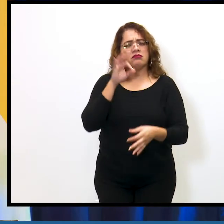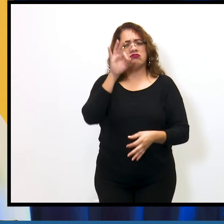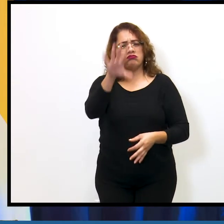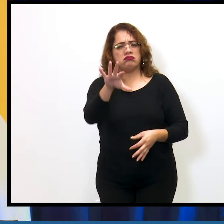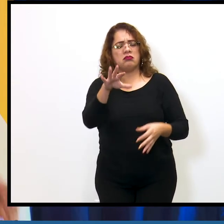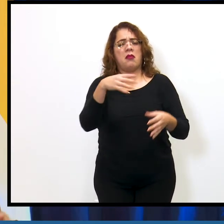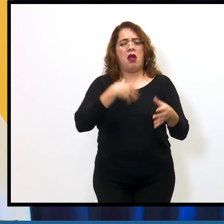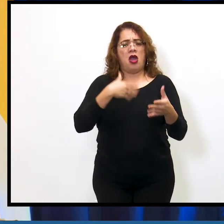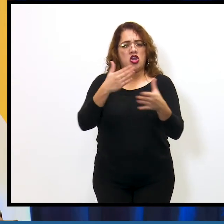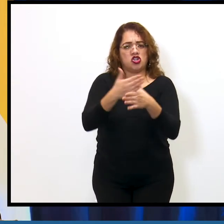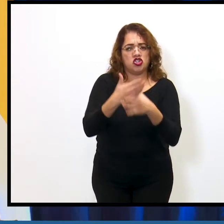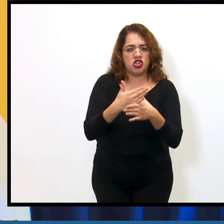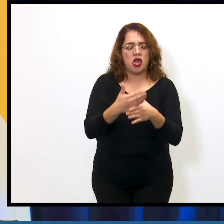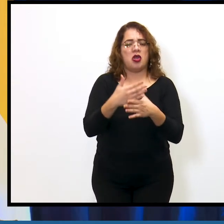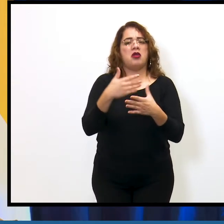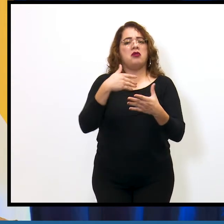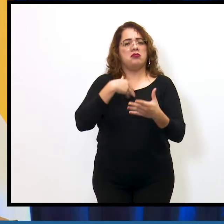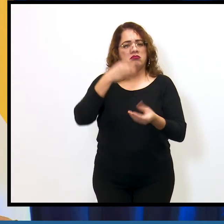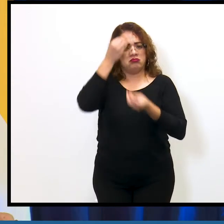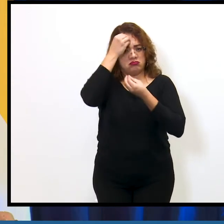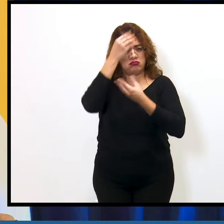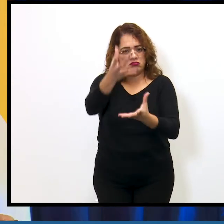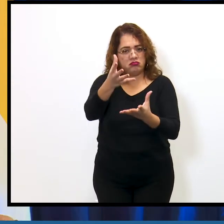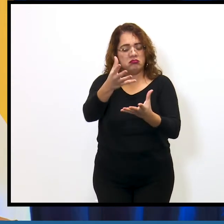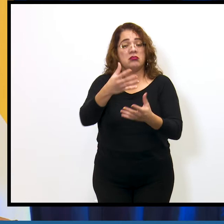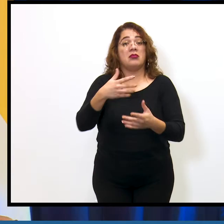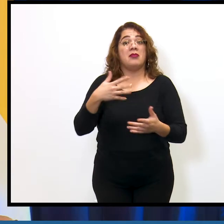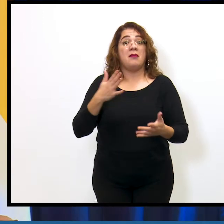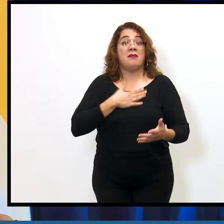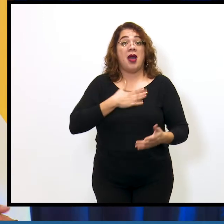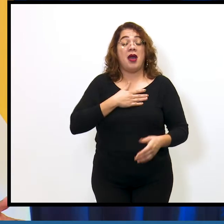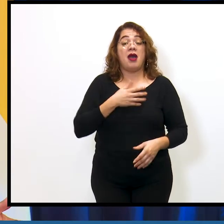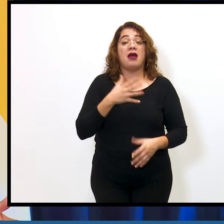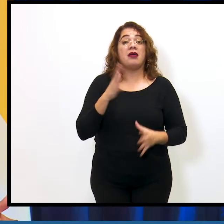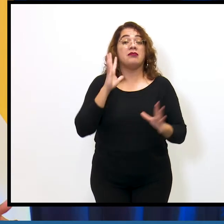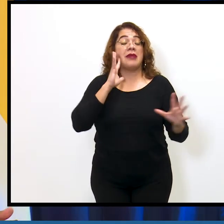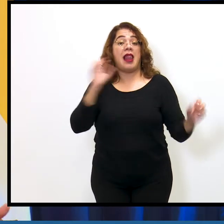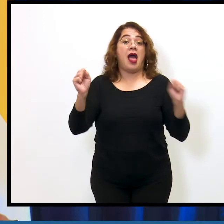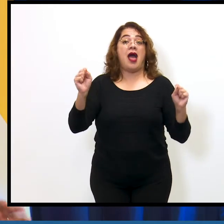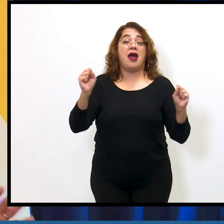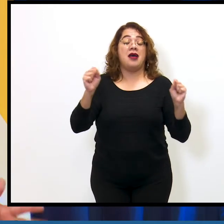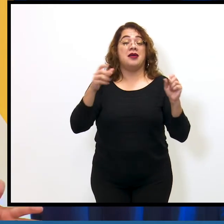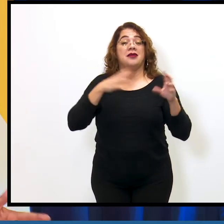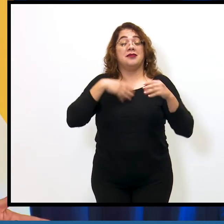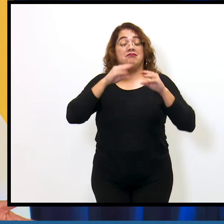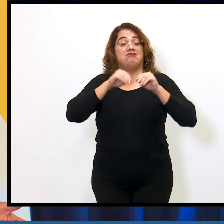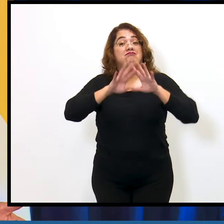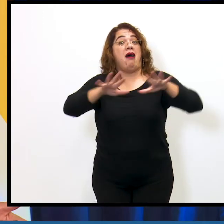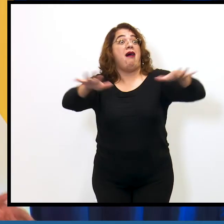have the the loudest microphone or on the loudest megaphone. There are other government officials or